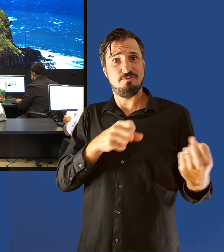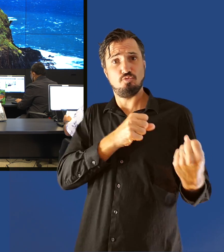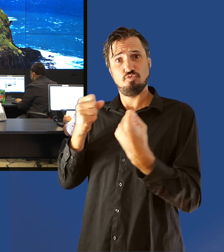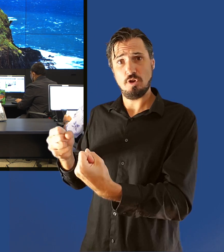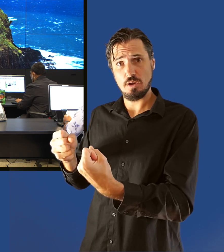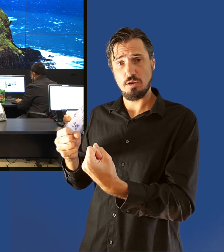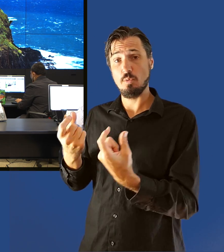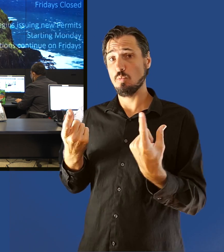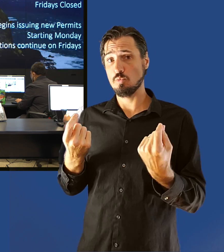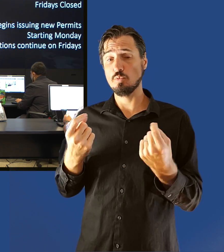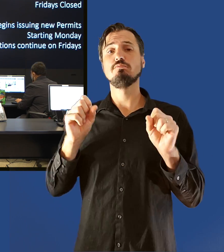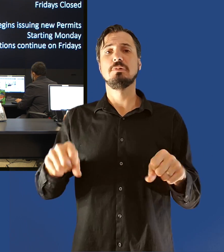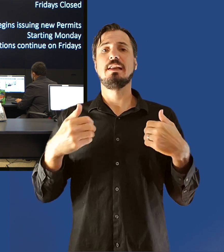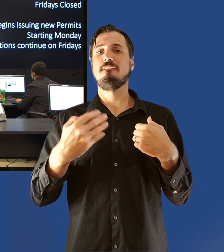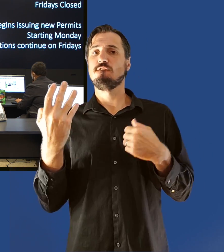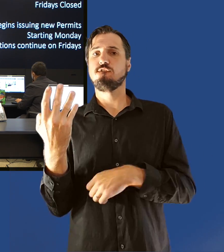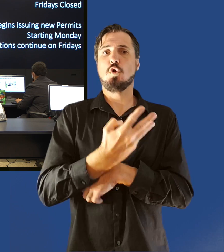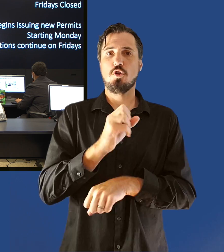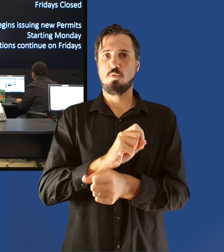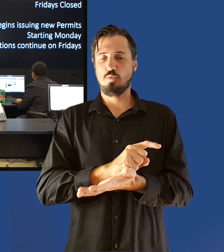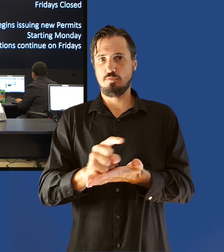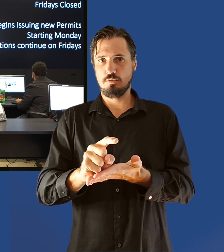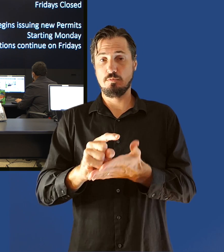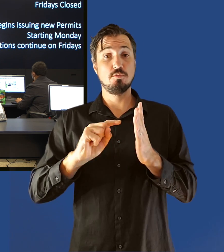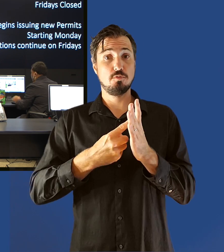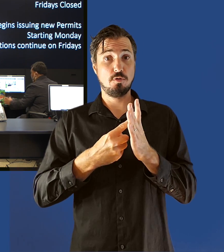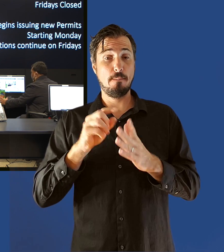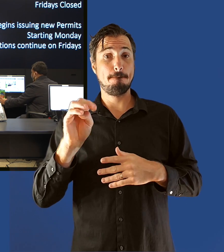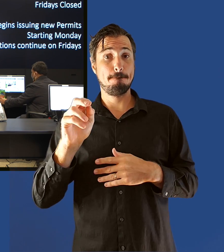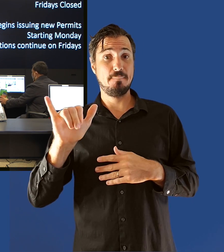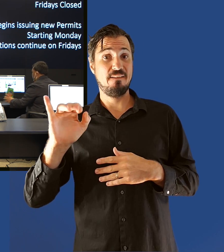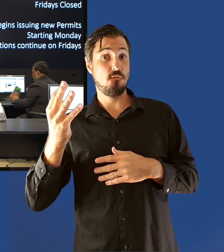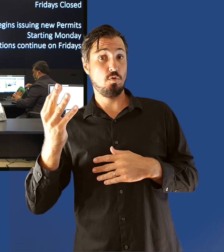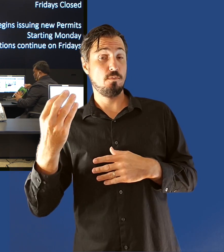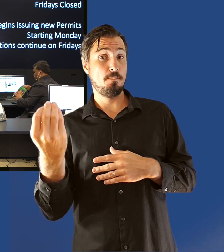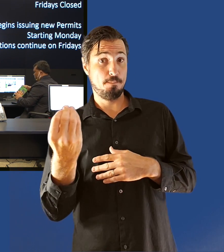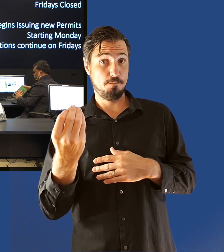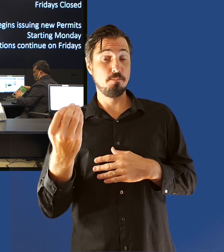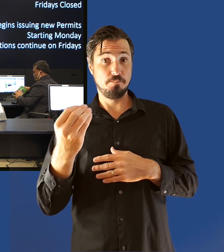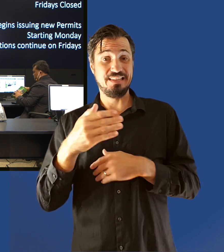Starting Monday, May 4, many county offices will move to a four-day, ten-hour day work week.